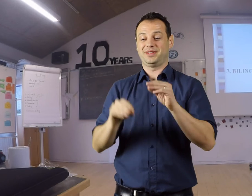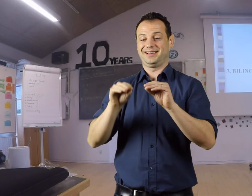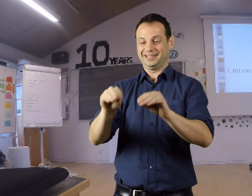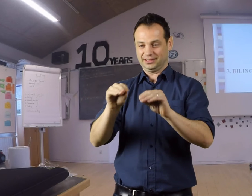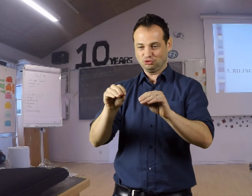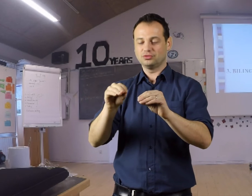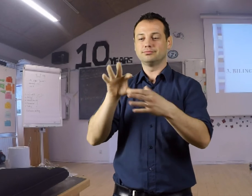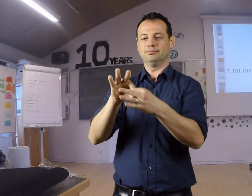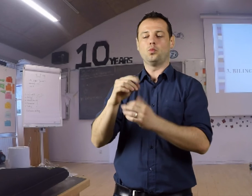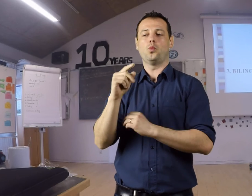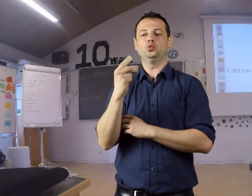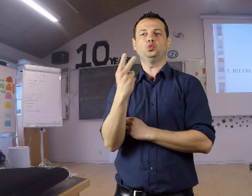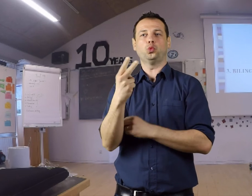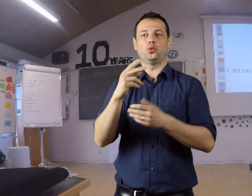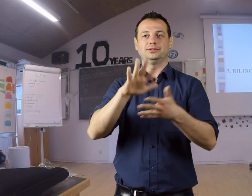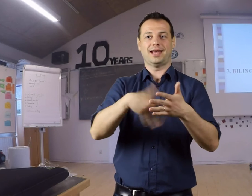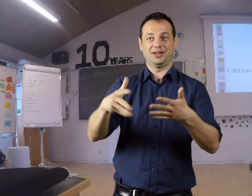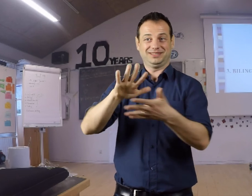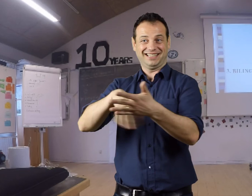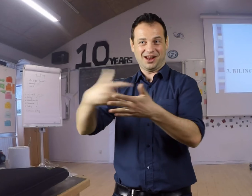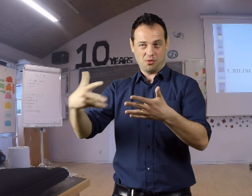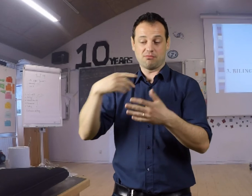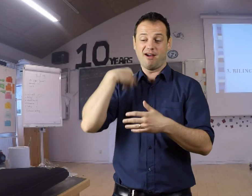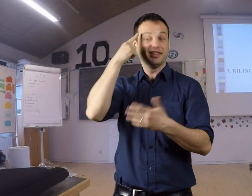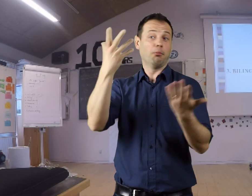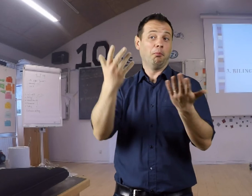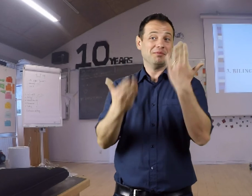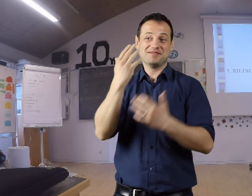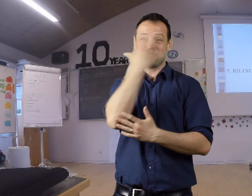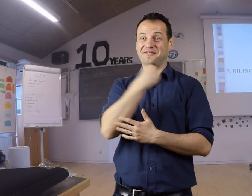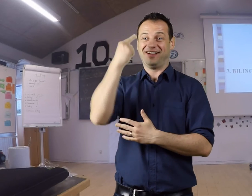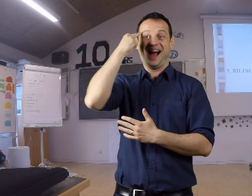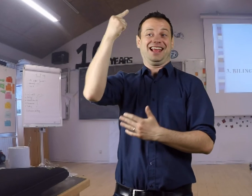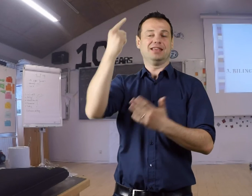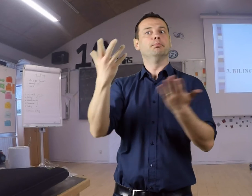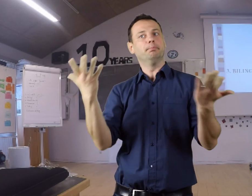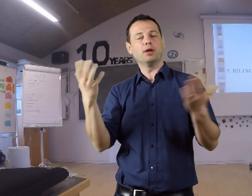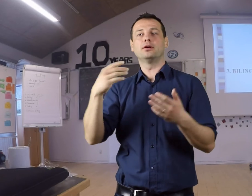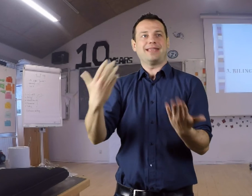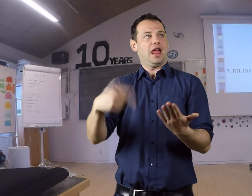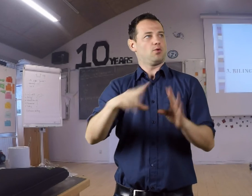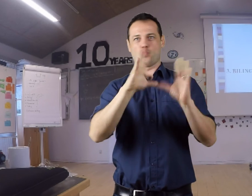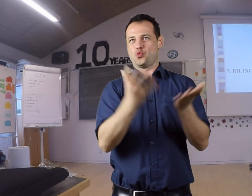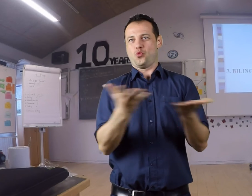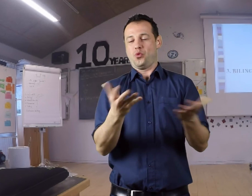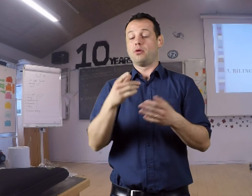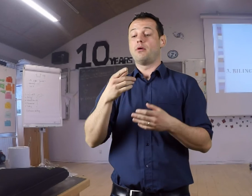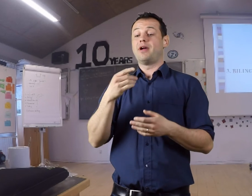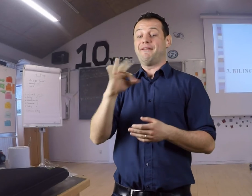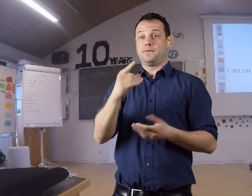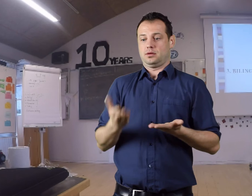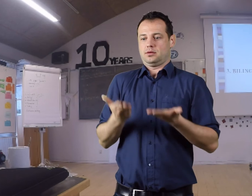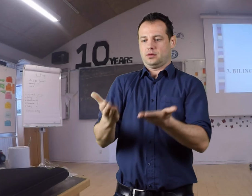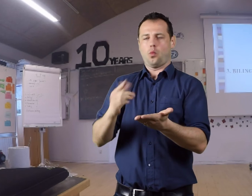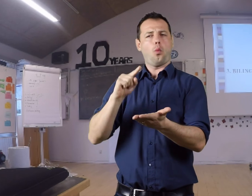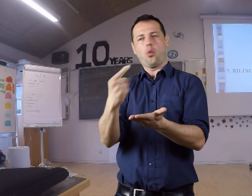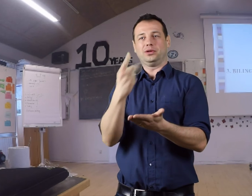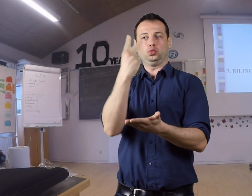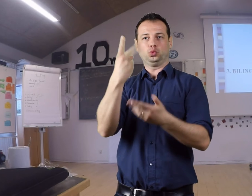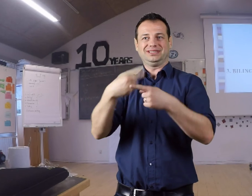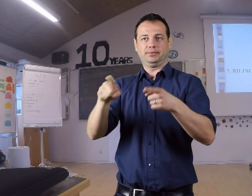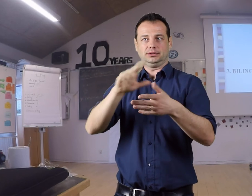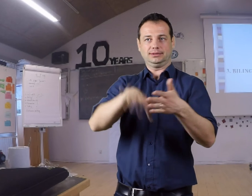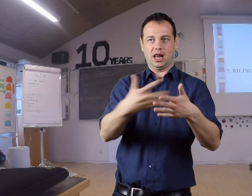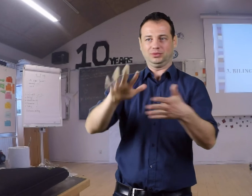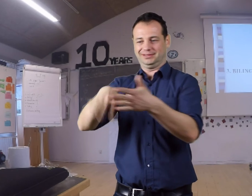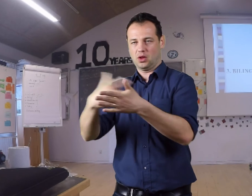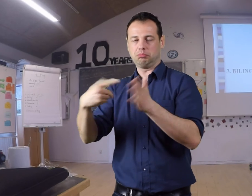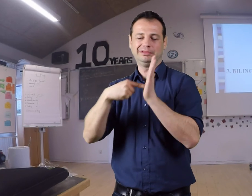Bilingual education with two sign languages is a beautiful idea, but in today's world, if you give two different sign languages...